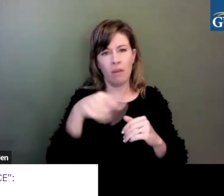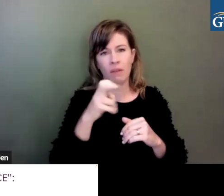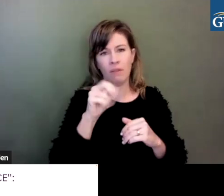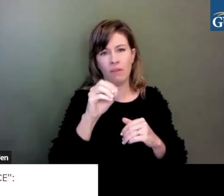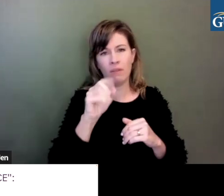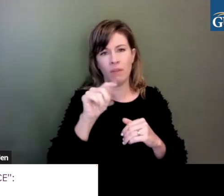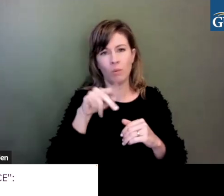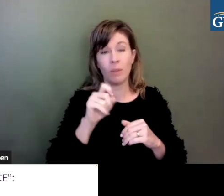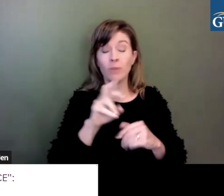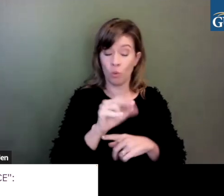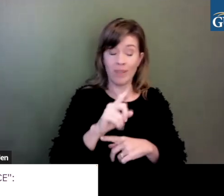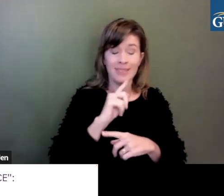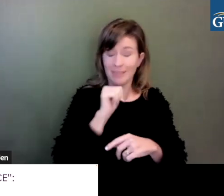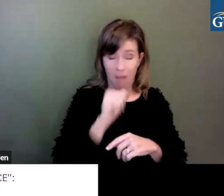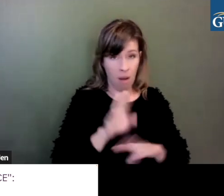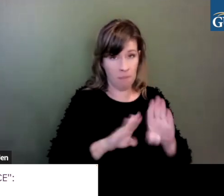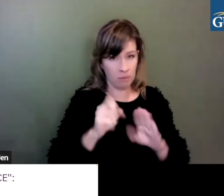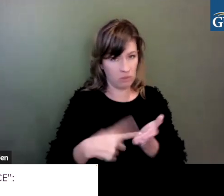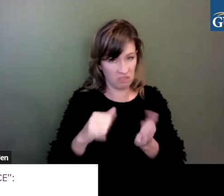it's not phenotype, it's not the hair texture, it's not the